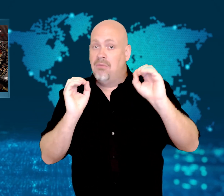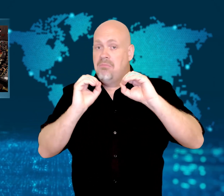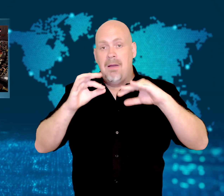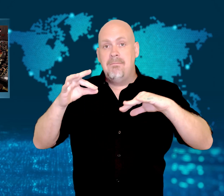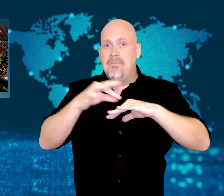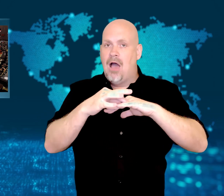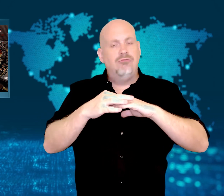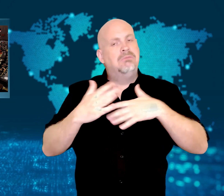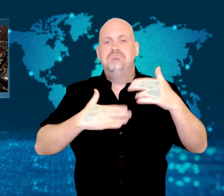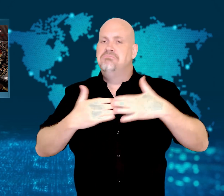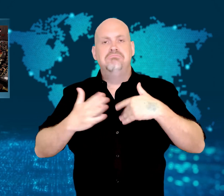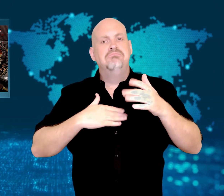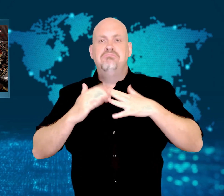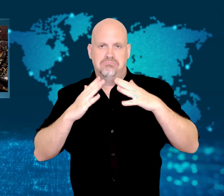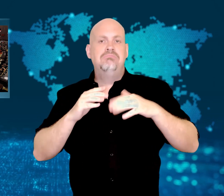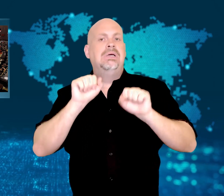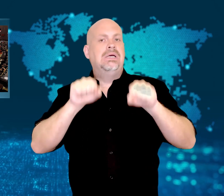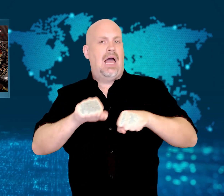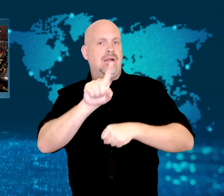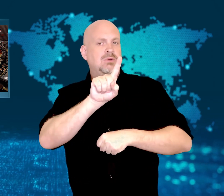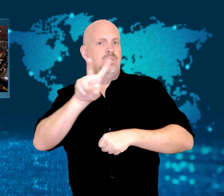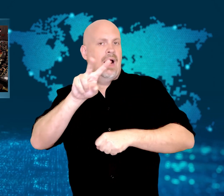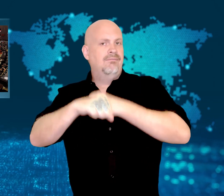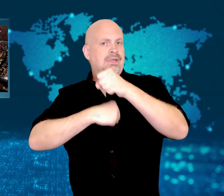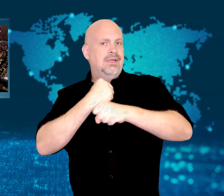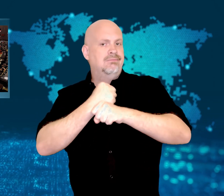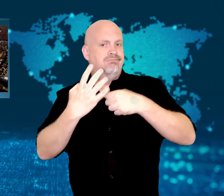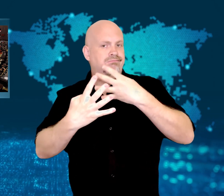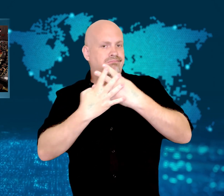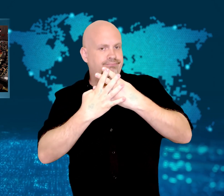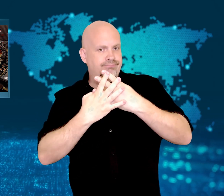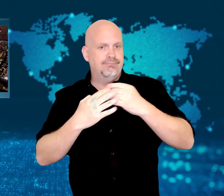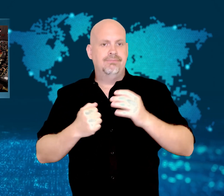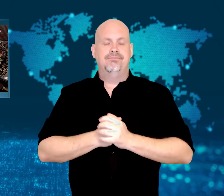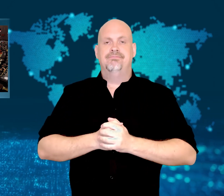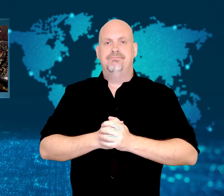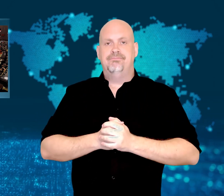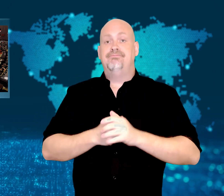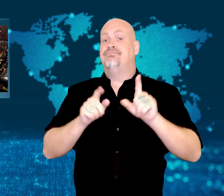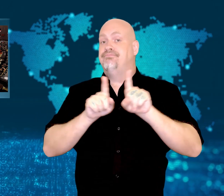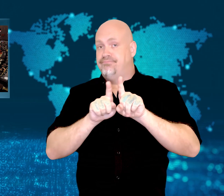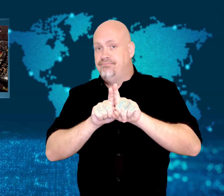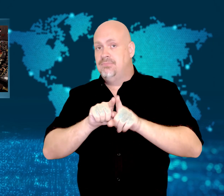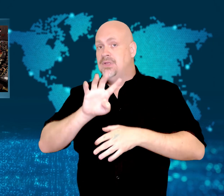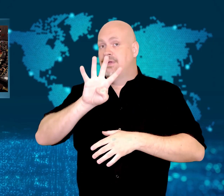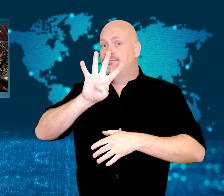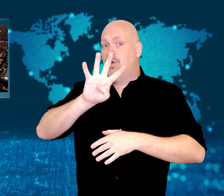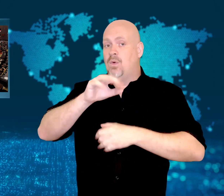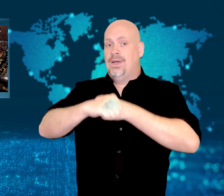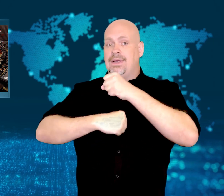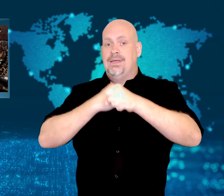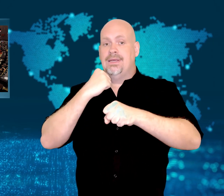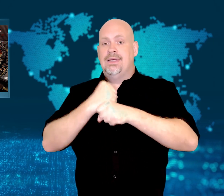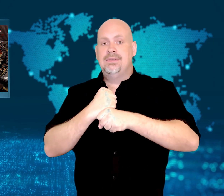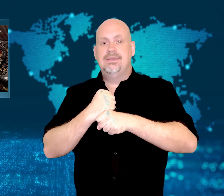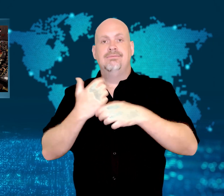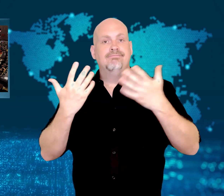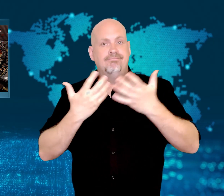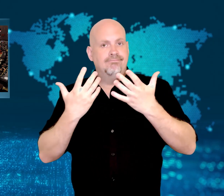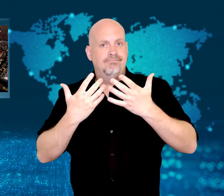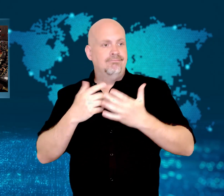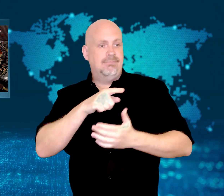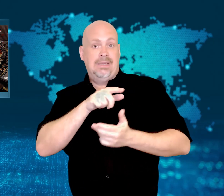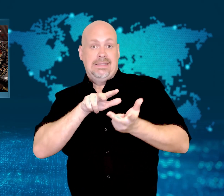A four-year sentence will be given for non-consensual sexual relations,